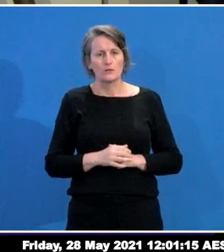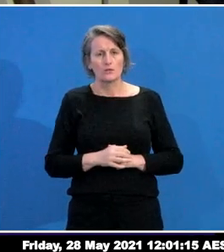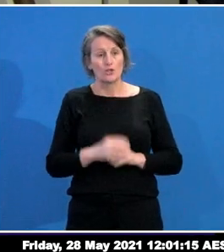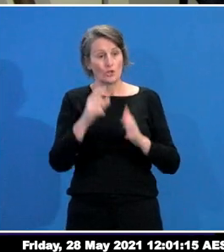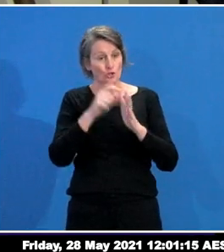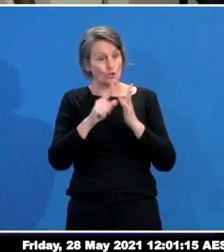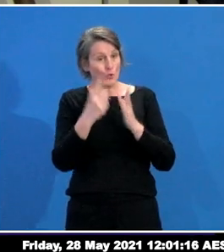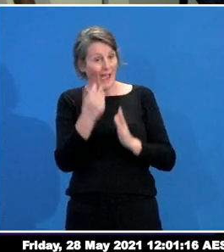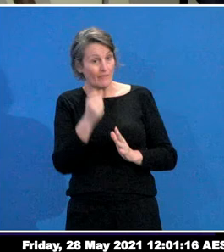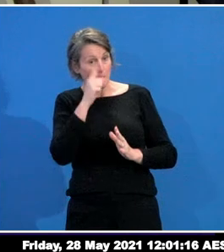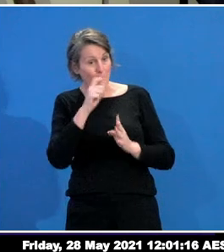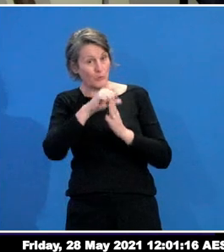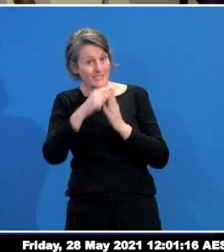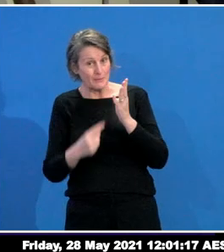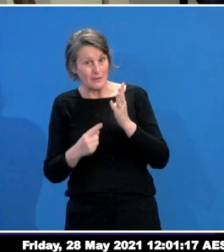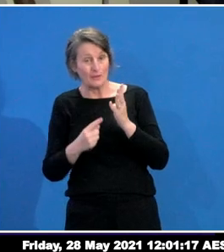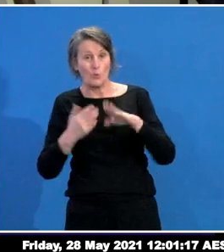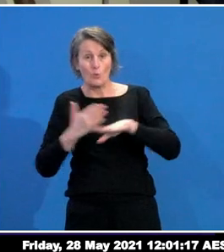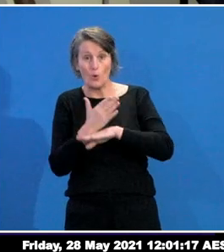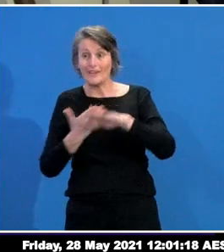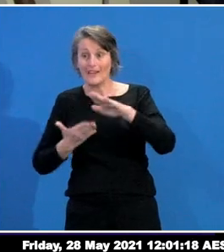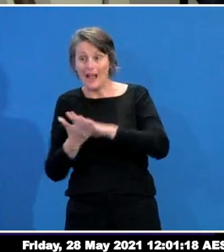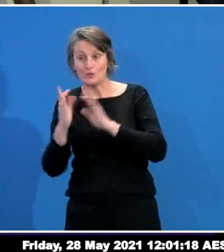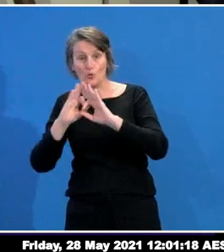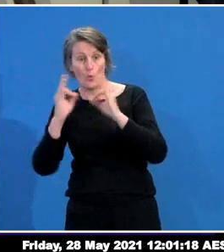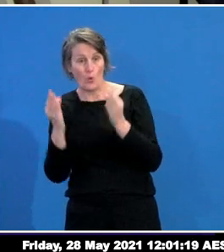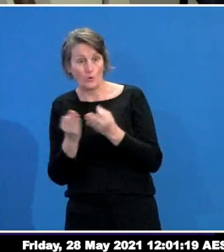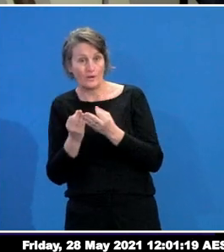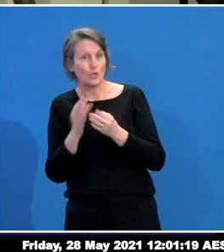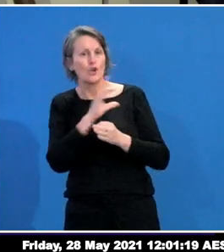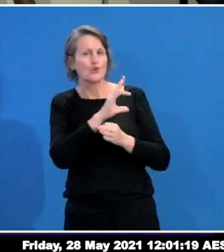organisation, not including the supported employment program?